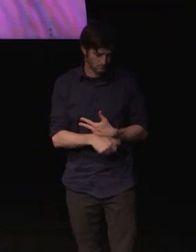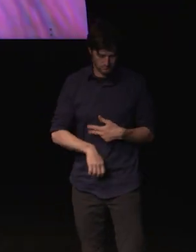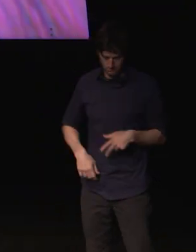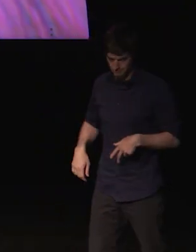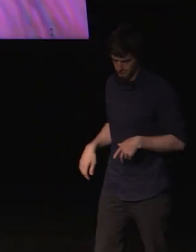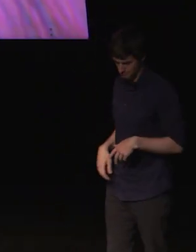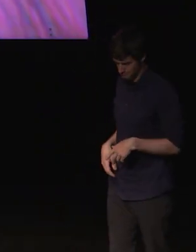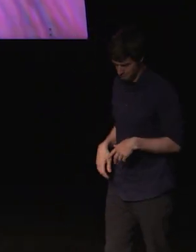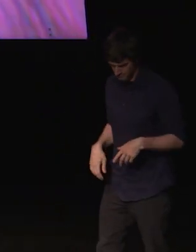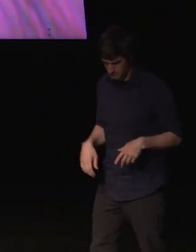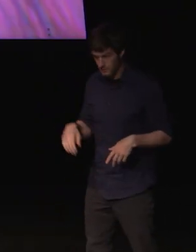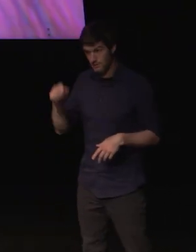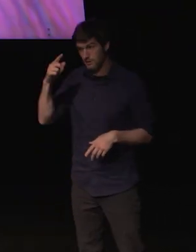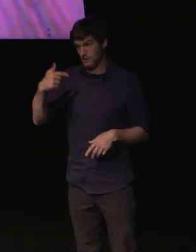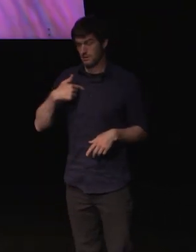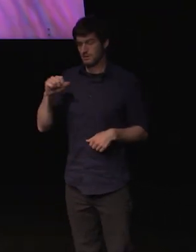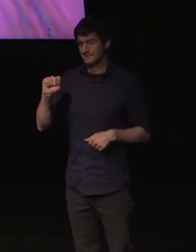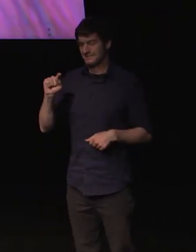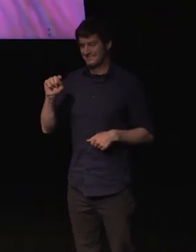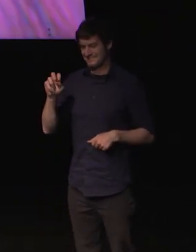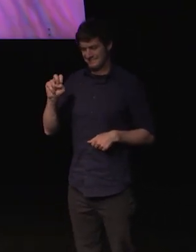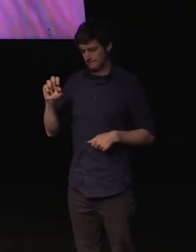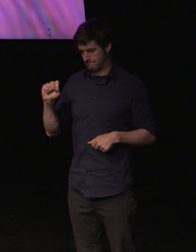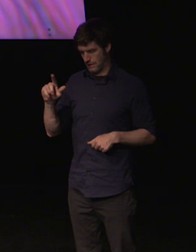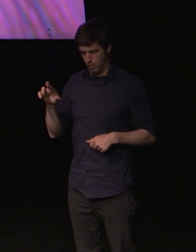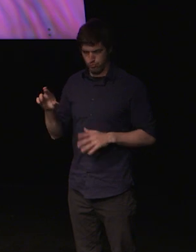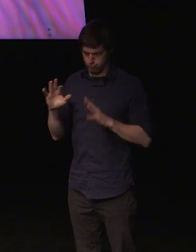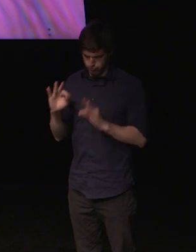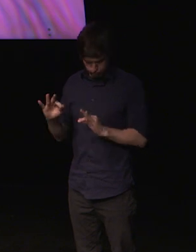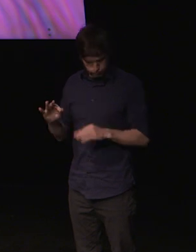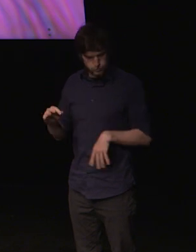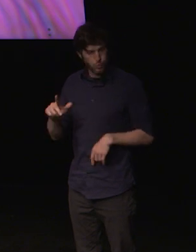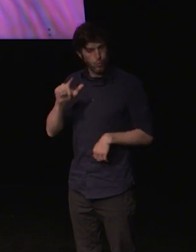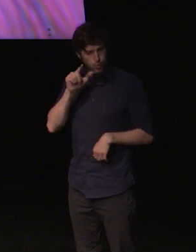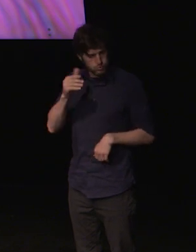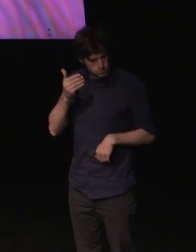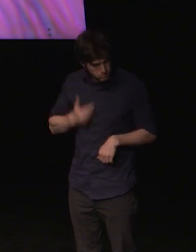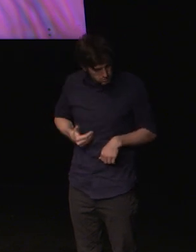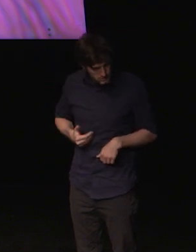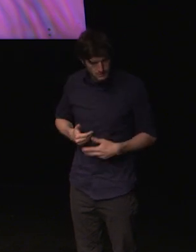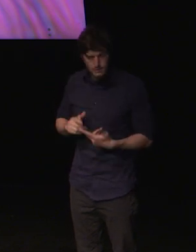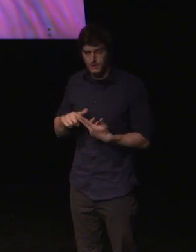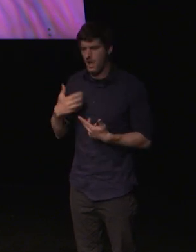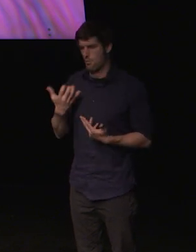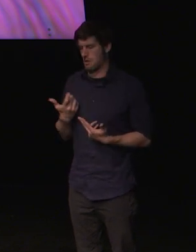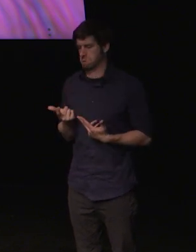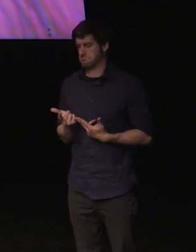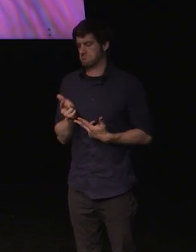So yes, I am Steve Saylor, and before kind of getting into sort of who I am, I want the panelists to my left